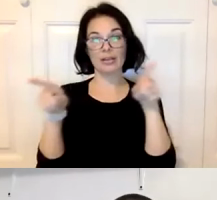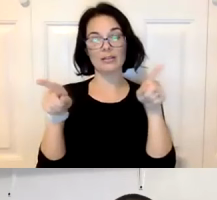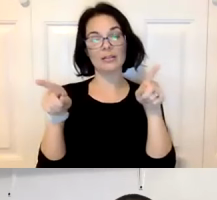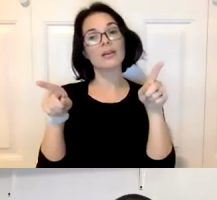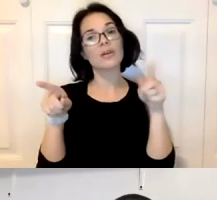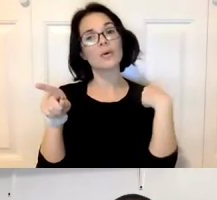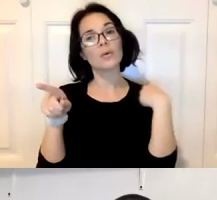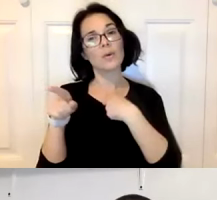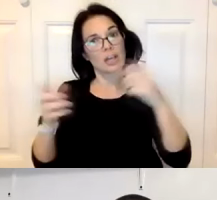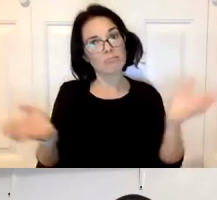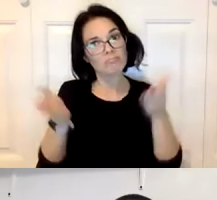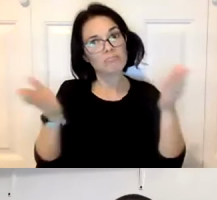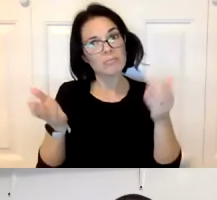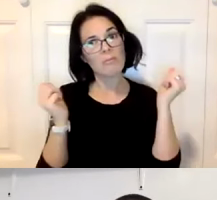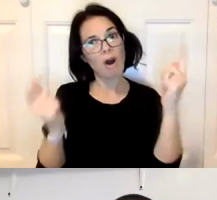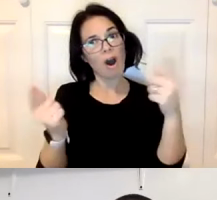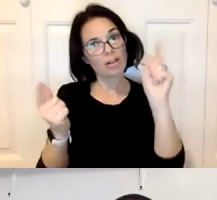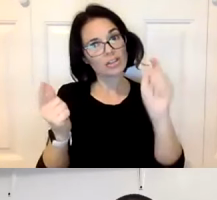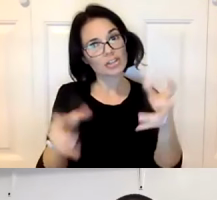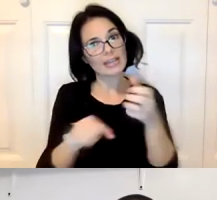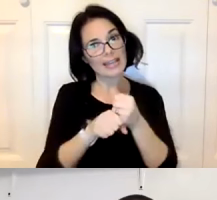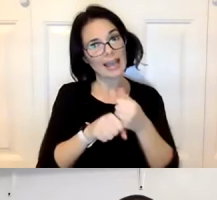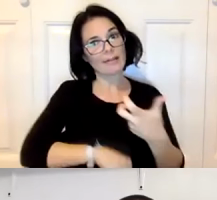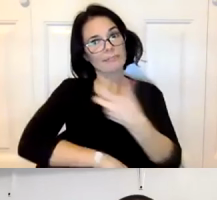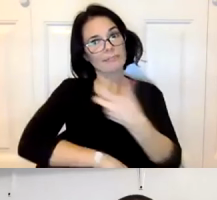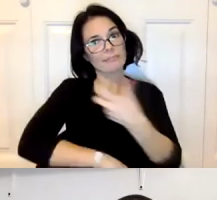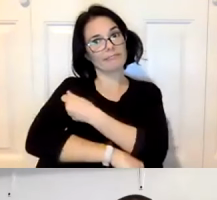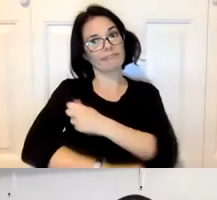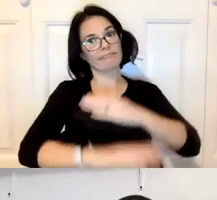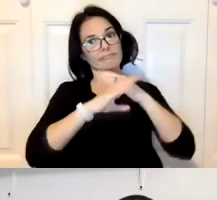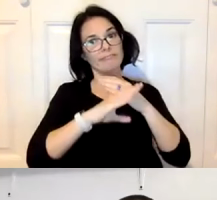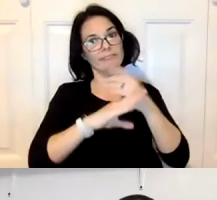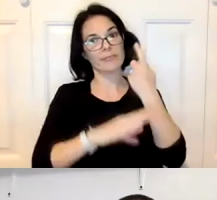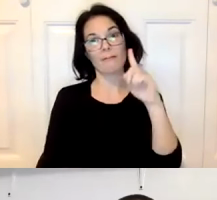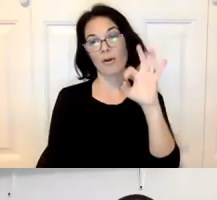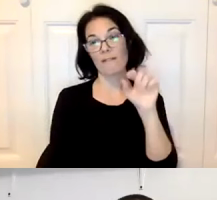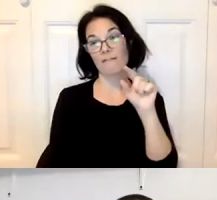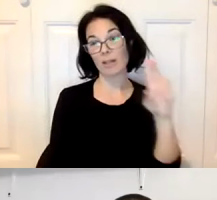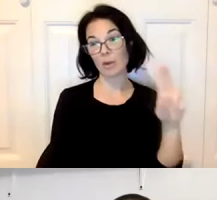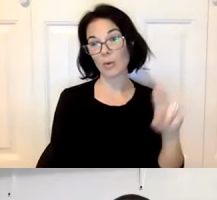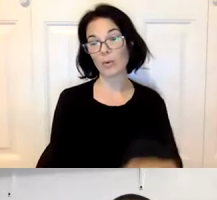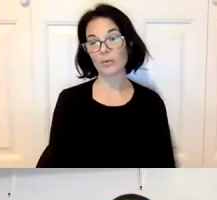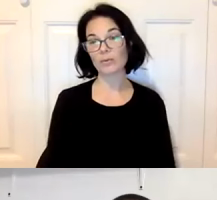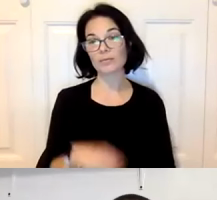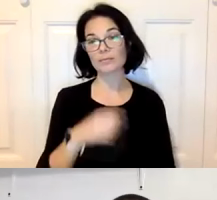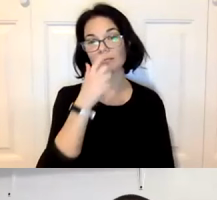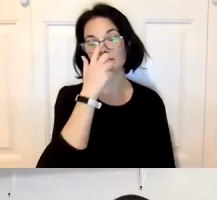There are lots of locations throughout the county to get it for free.